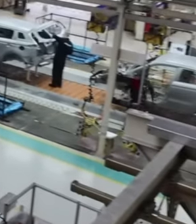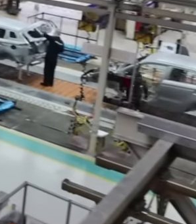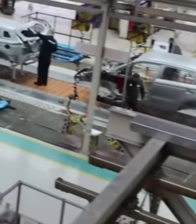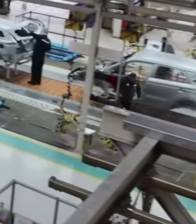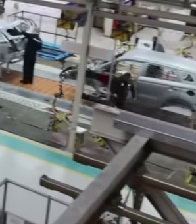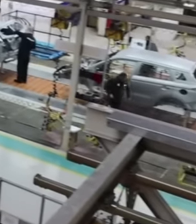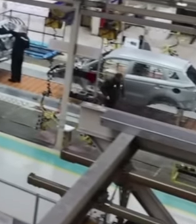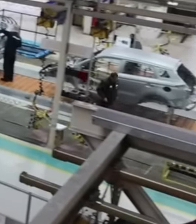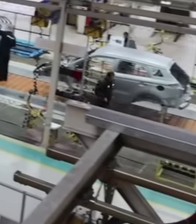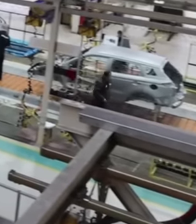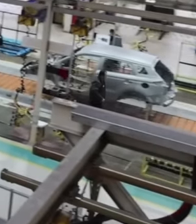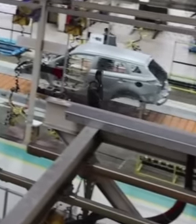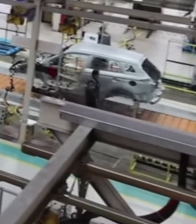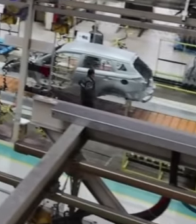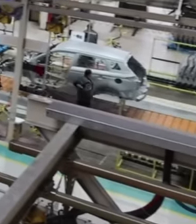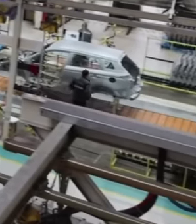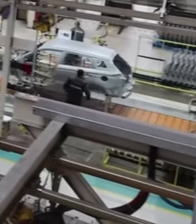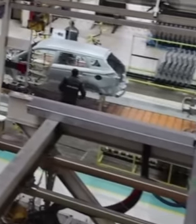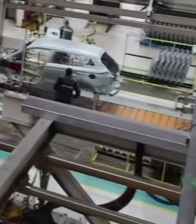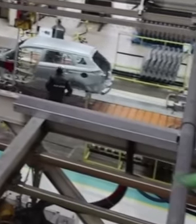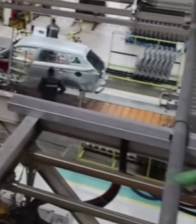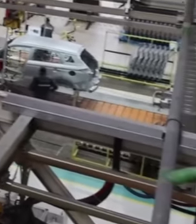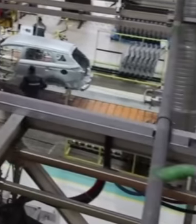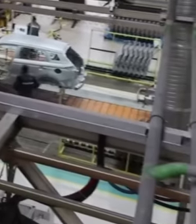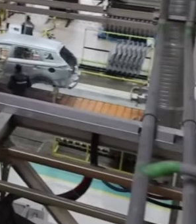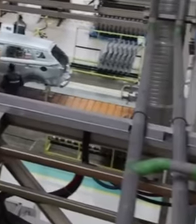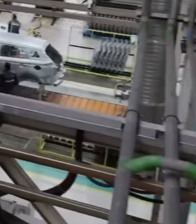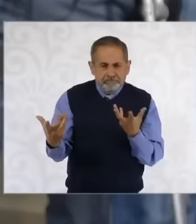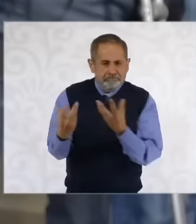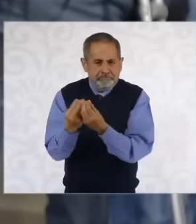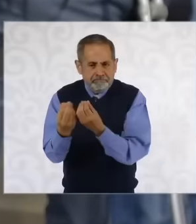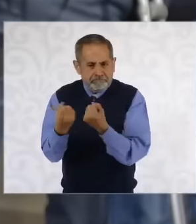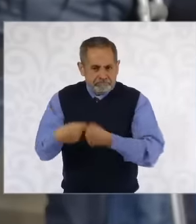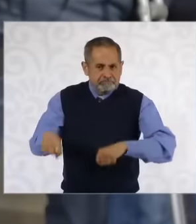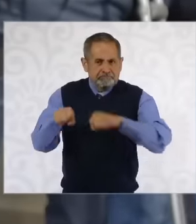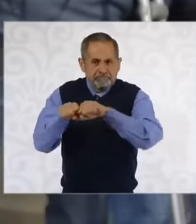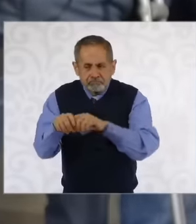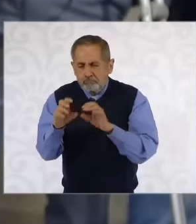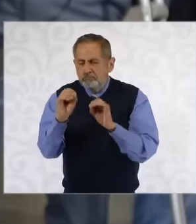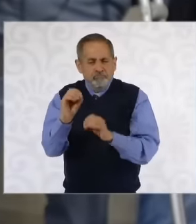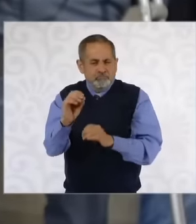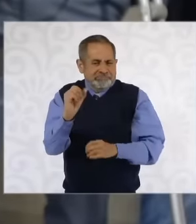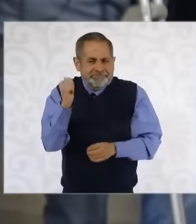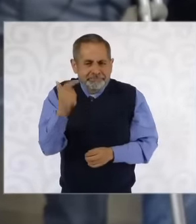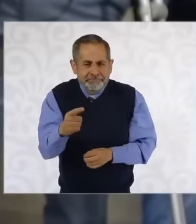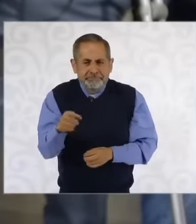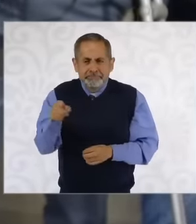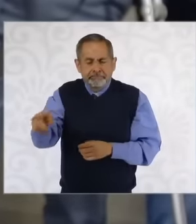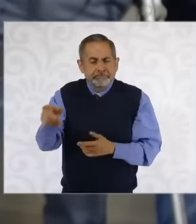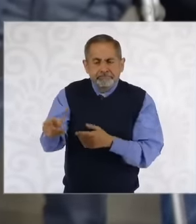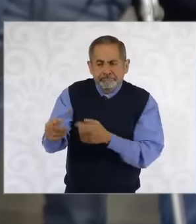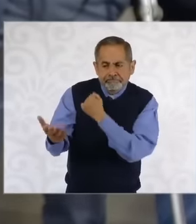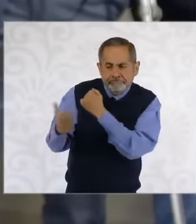that you are going to promote, join or ask him a question? of advice to these two